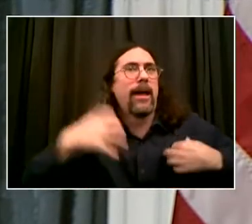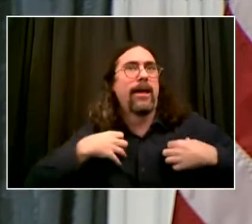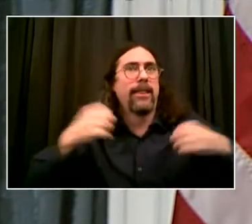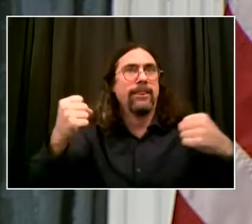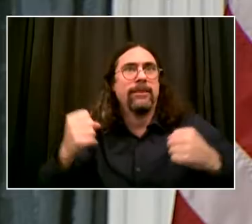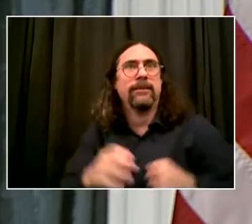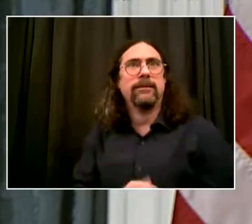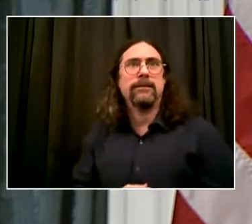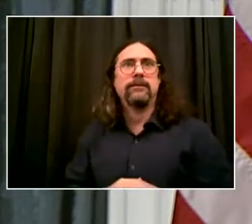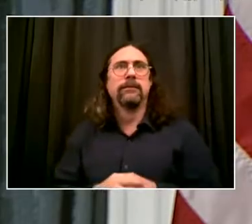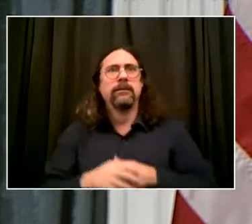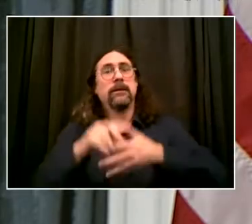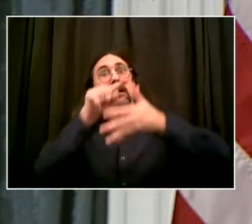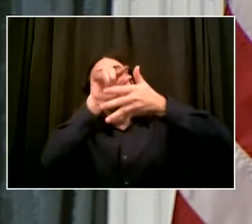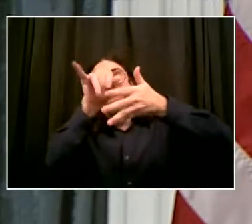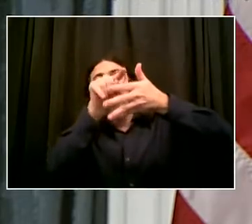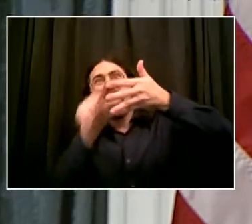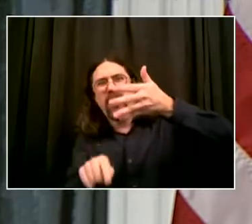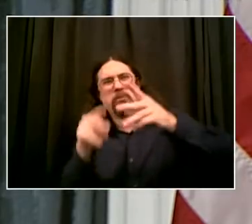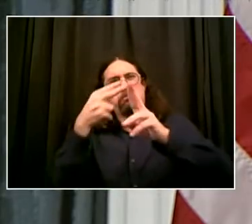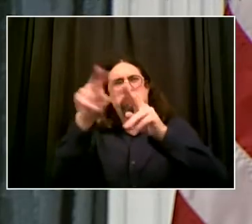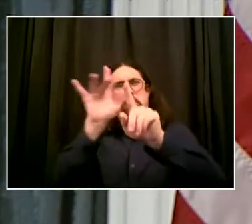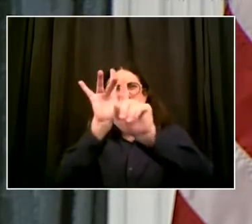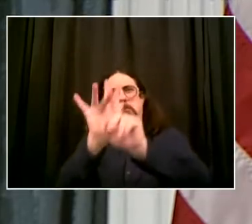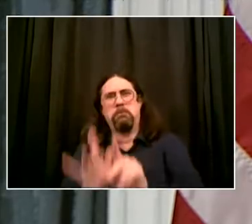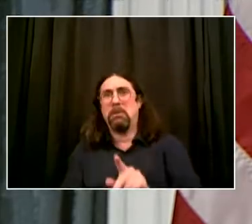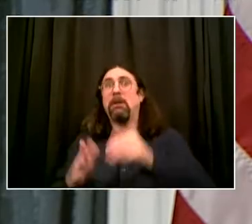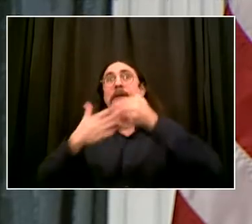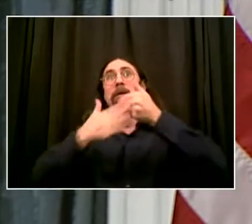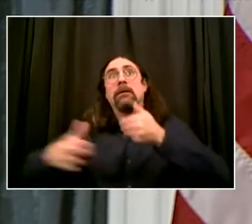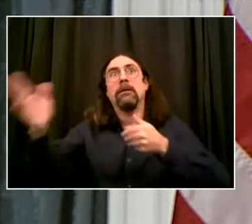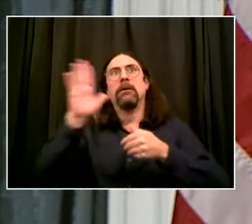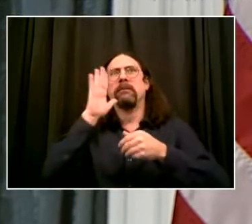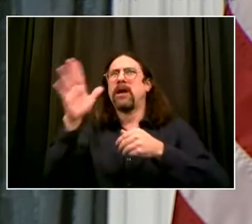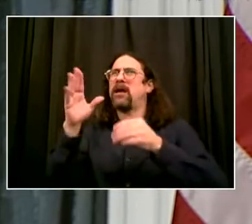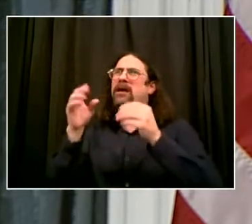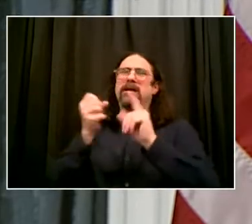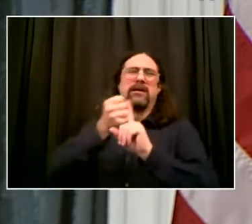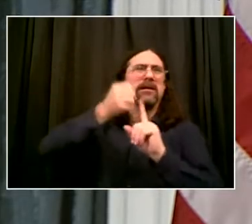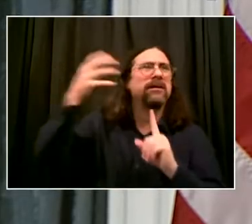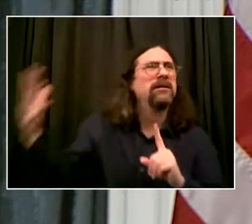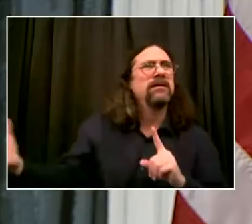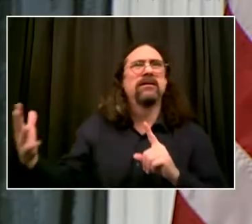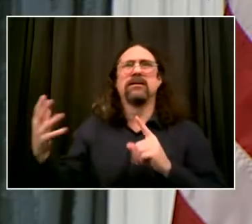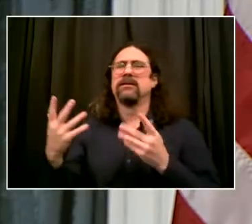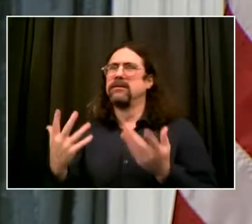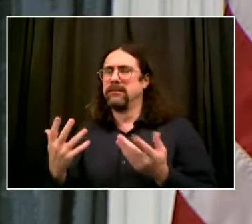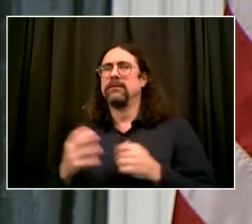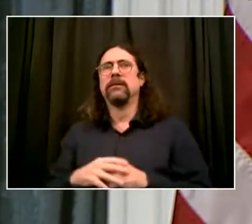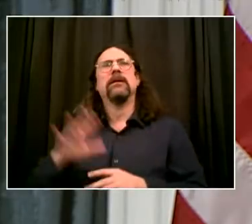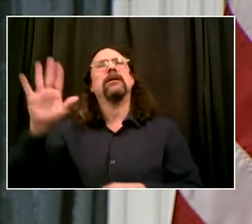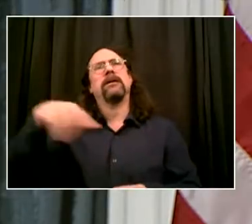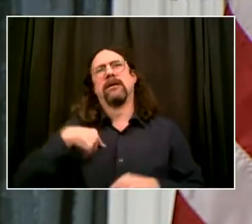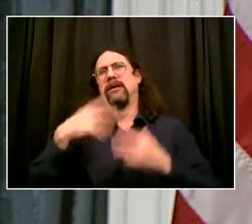ARE CLEAR DEYE ABOUT WHERE WE GO AND WE ARE LOOKING FORWARD TO BUILDING THIS OUT. MR. MAYOR, IF I CAN JUST ADD TTO THIS